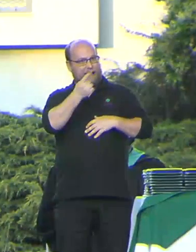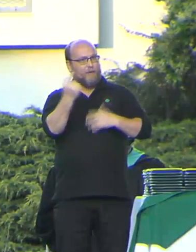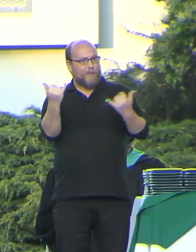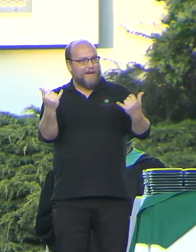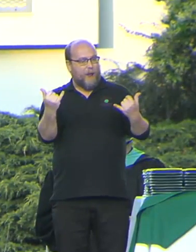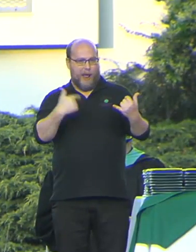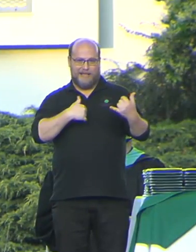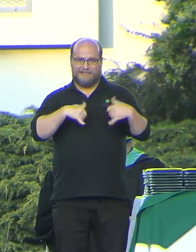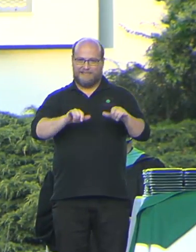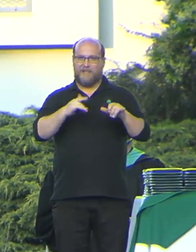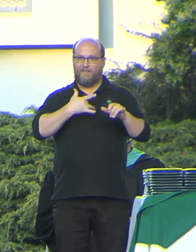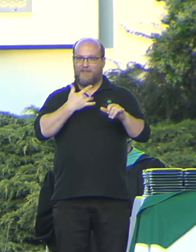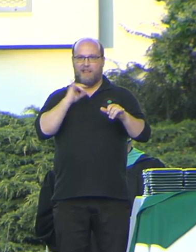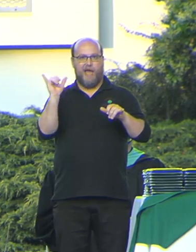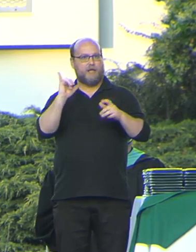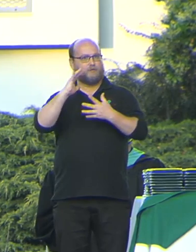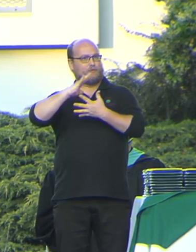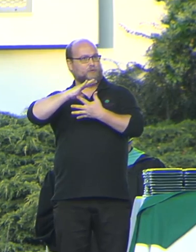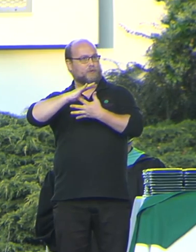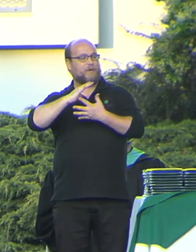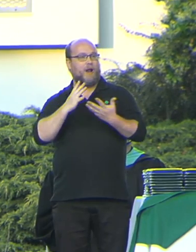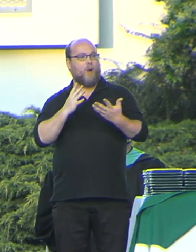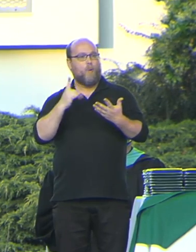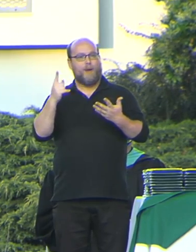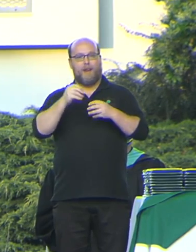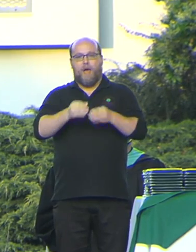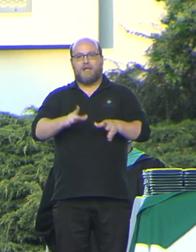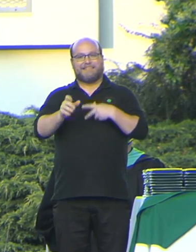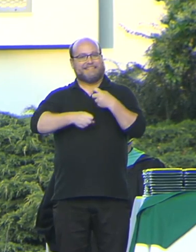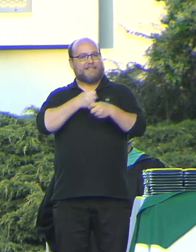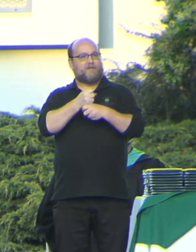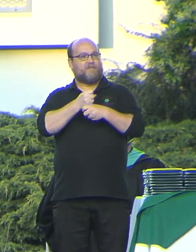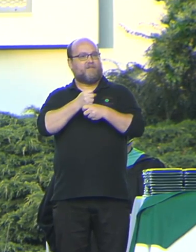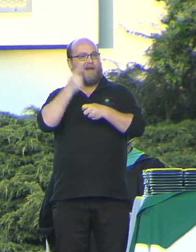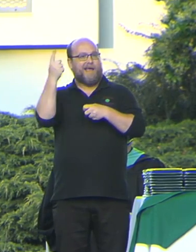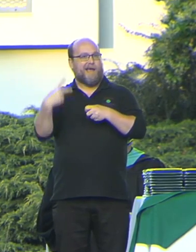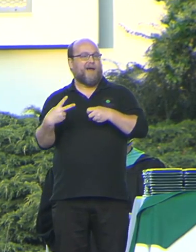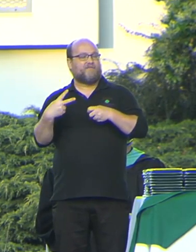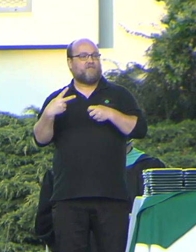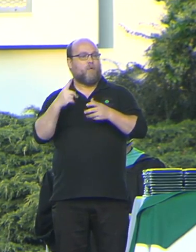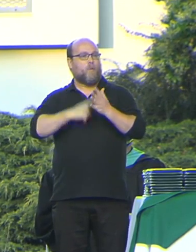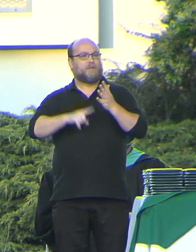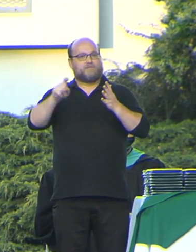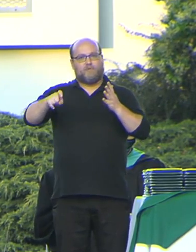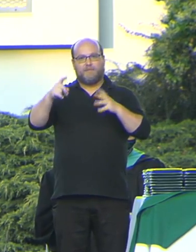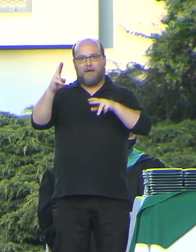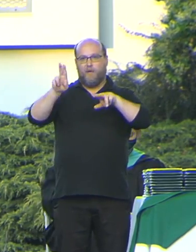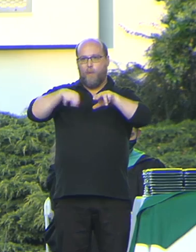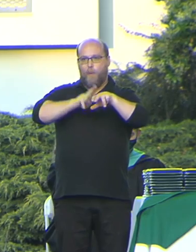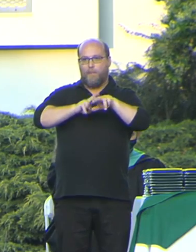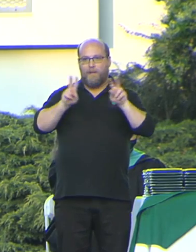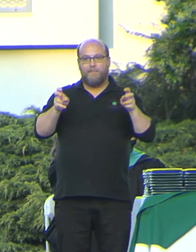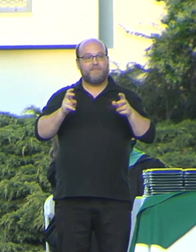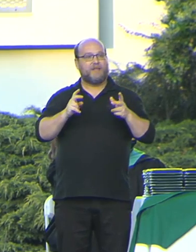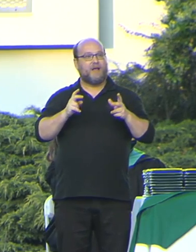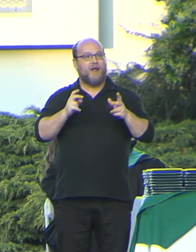We lost a year and a half of what was supposed to be normal. So when I tell you make it count I really mean to just enjoy it.